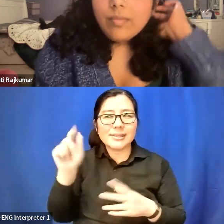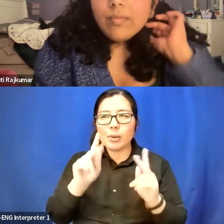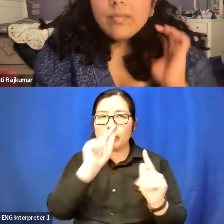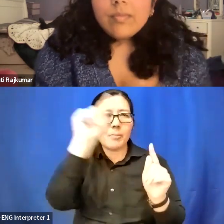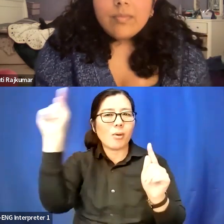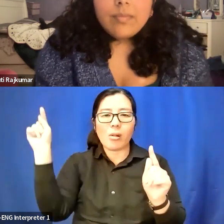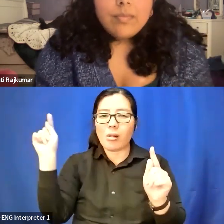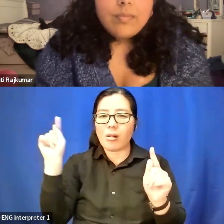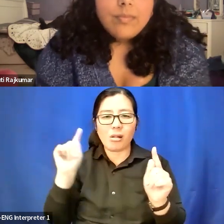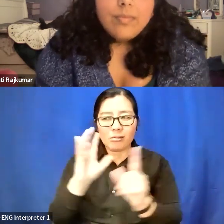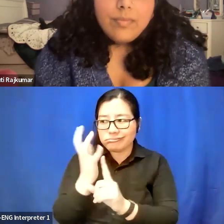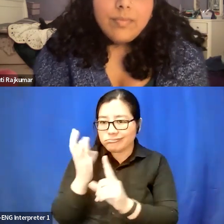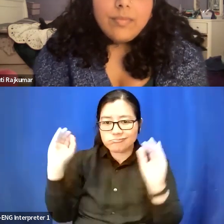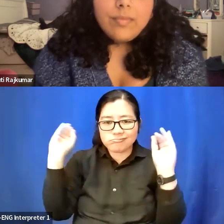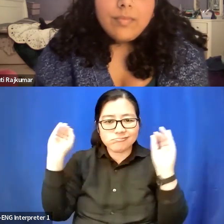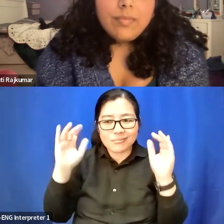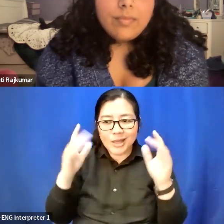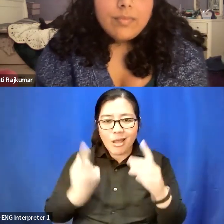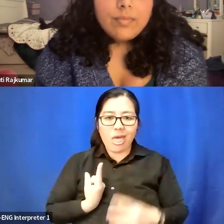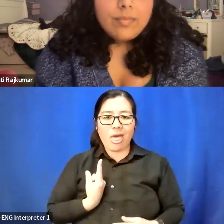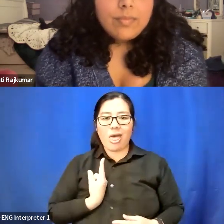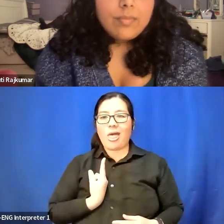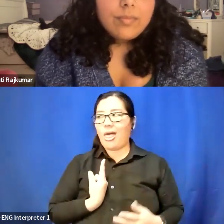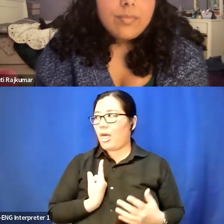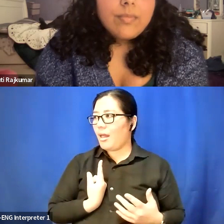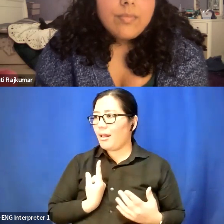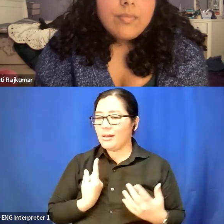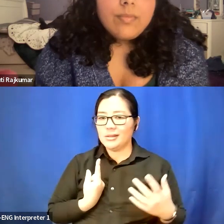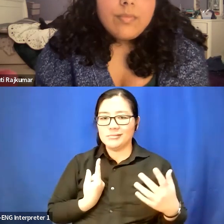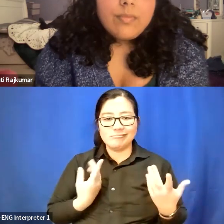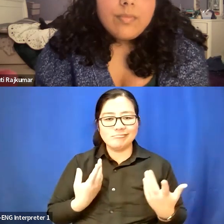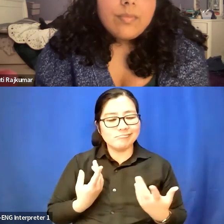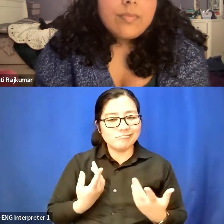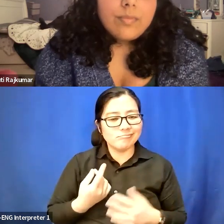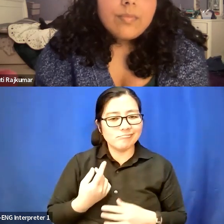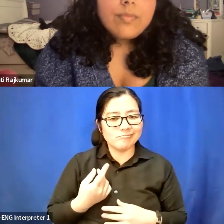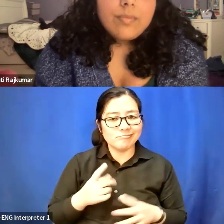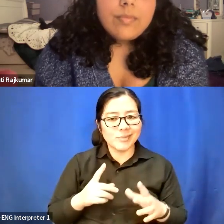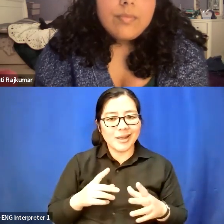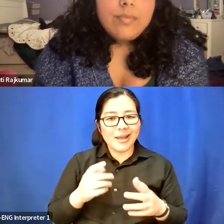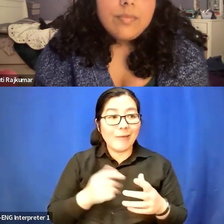like so often you feel like you're the only one, like you're the outlier. You're the only one going through the things that you are.